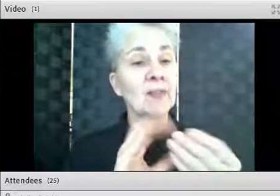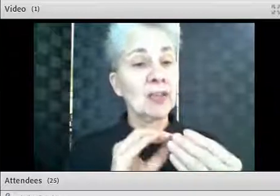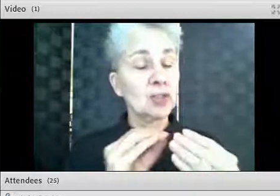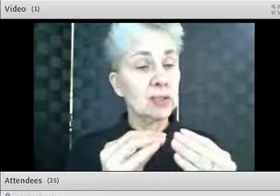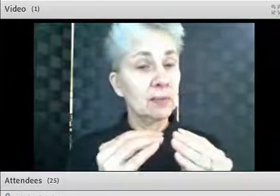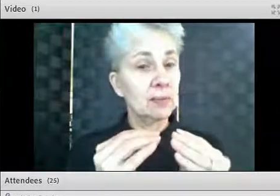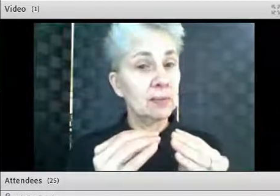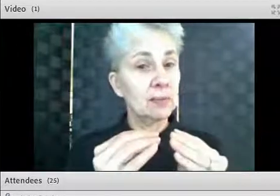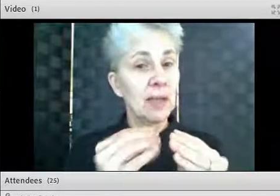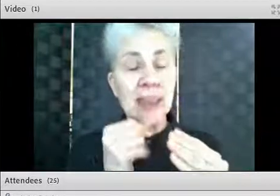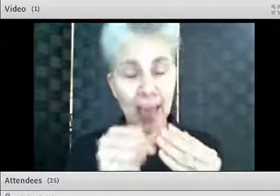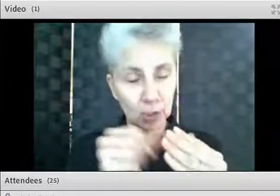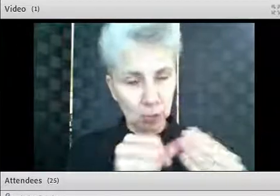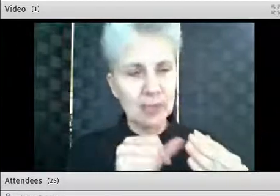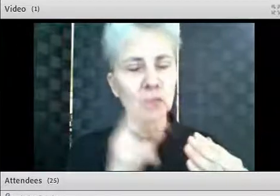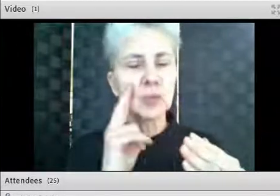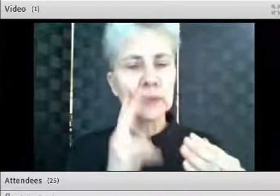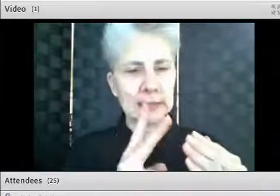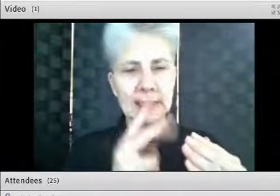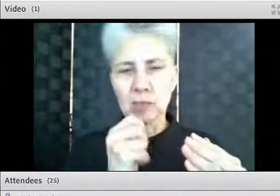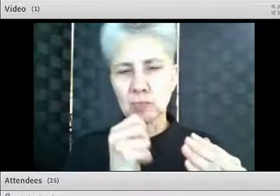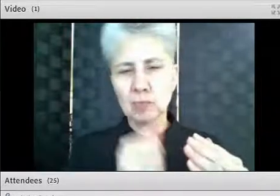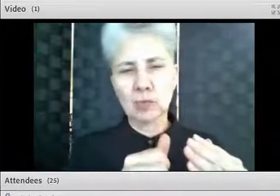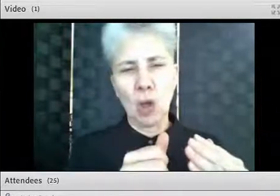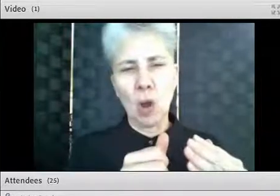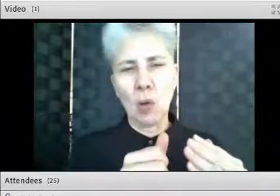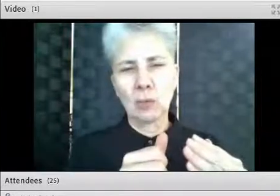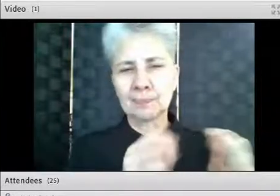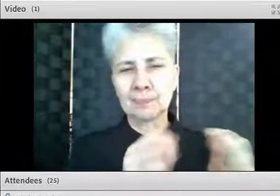they don't necessarily align with the actual topic, okay?